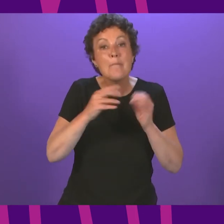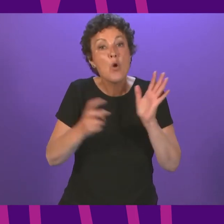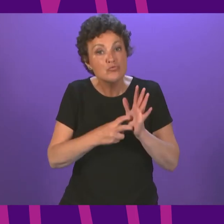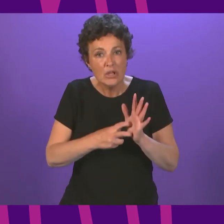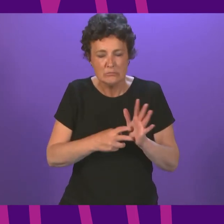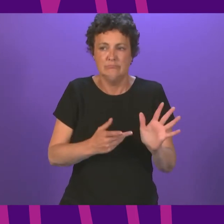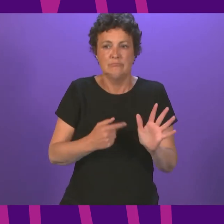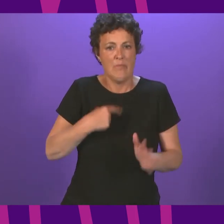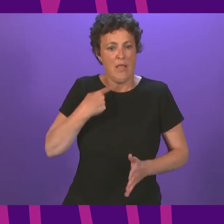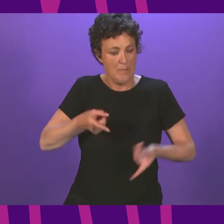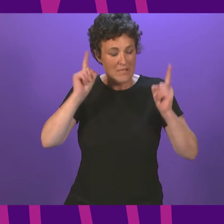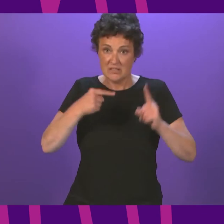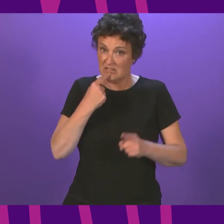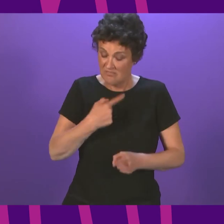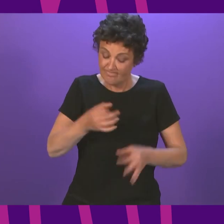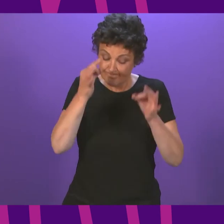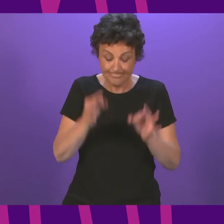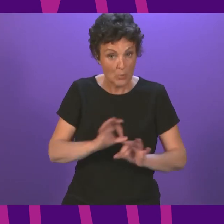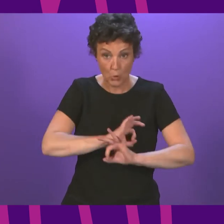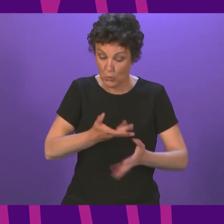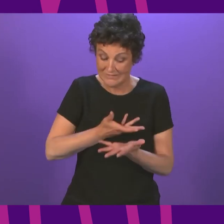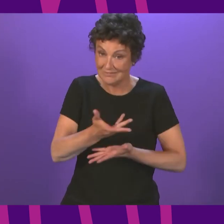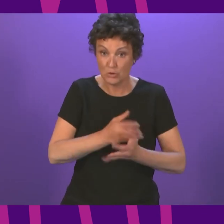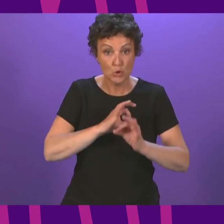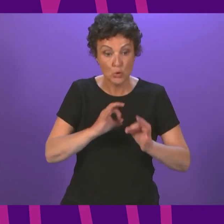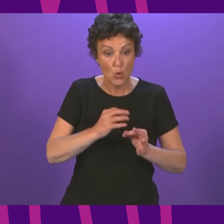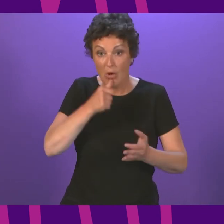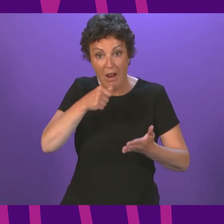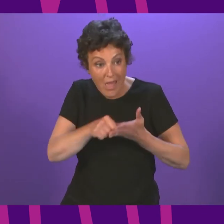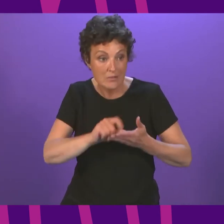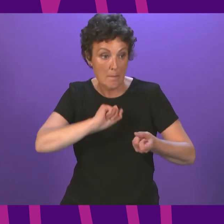“I can confirm no discussion or communication has taken place between Transport Scotland